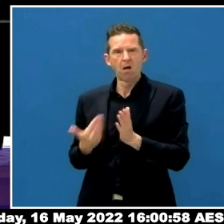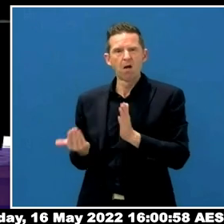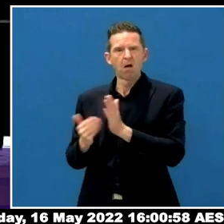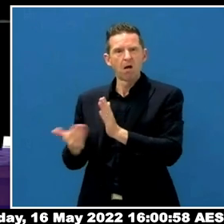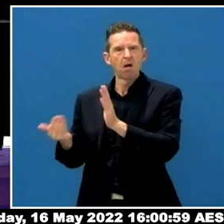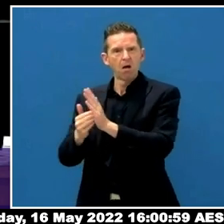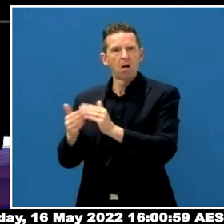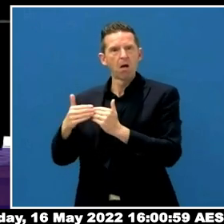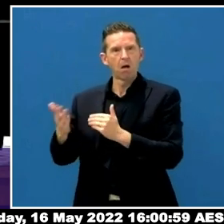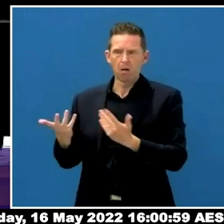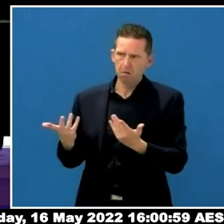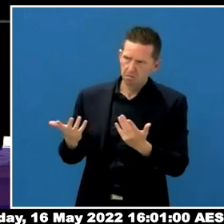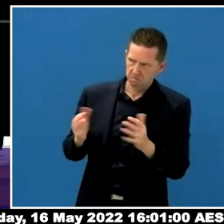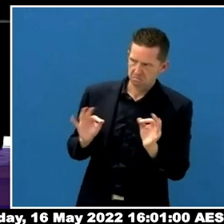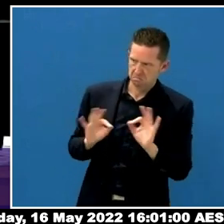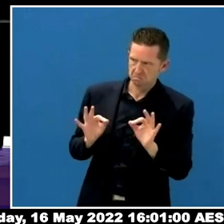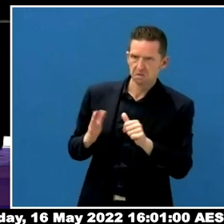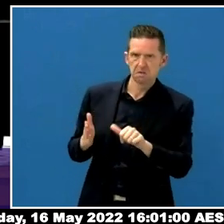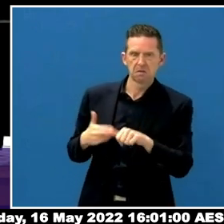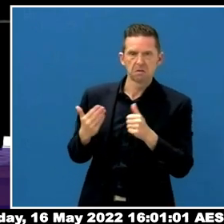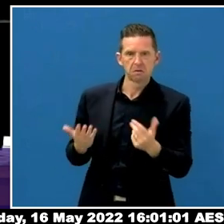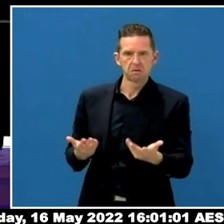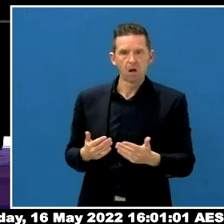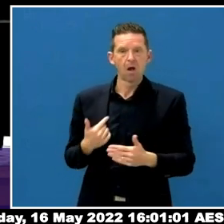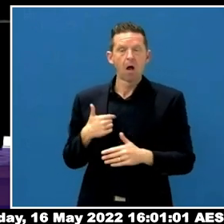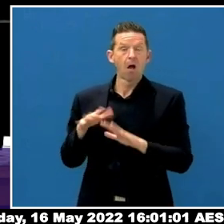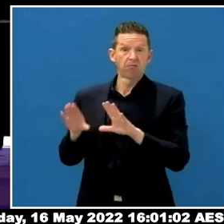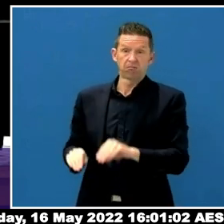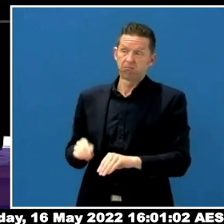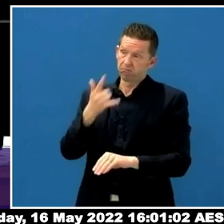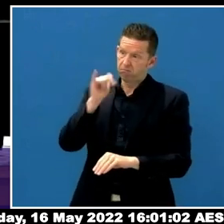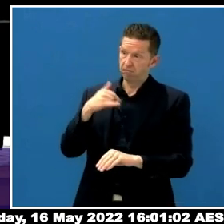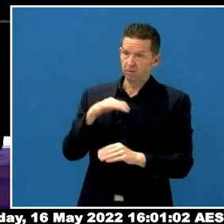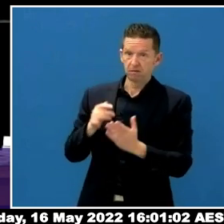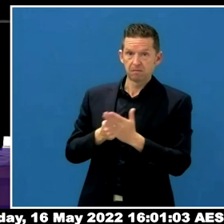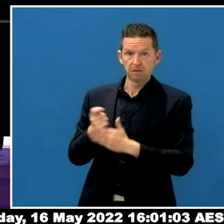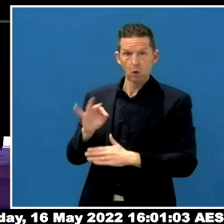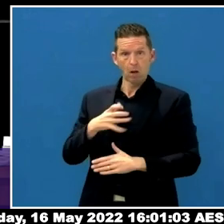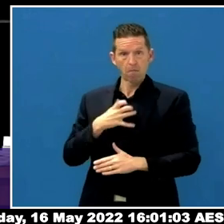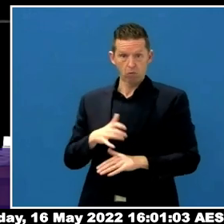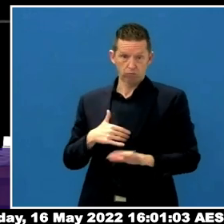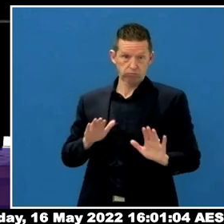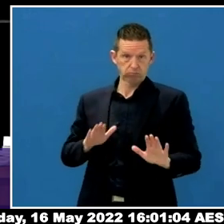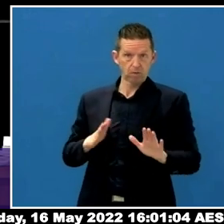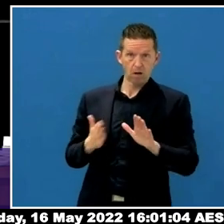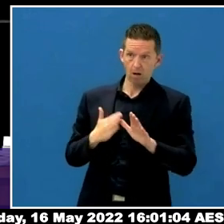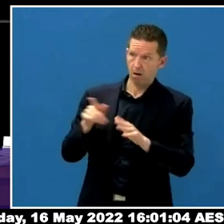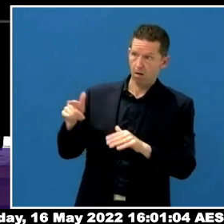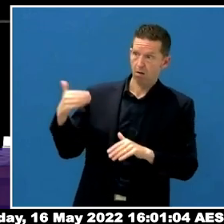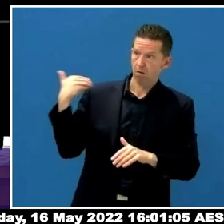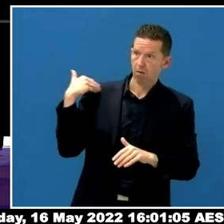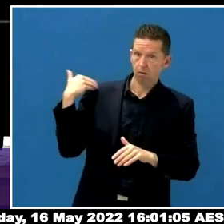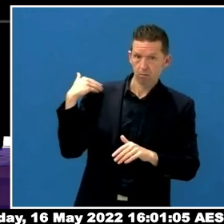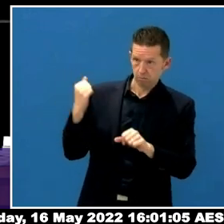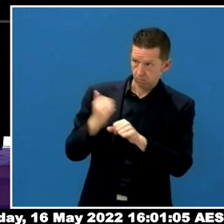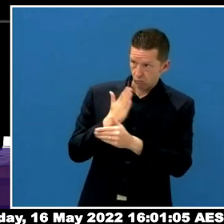from her. So I didn't pay any more because I was waiting to make sure that the money was going to where it was meant to. MR FOGARTY: Right.